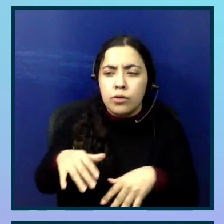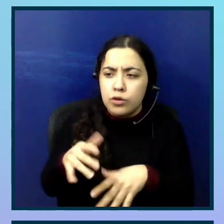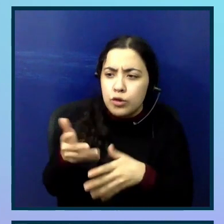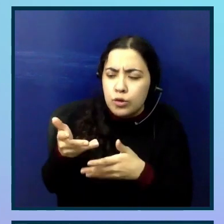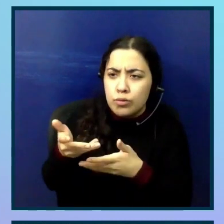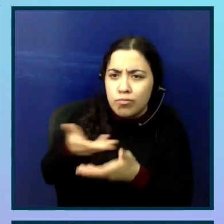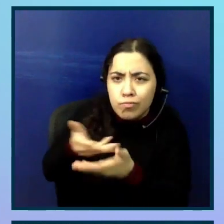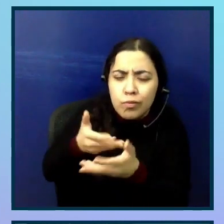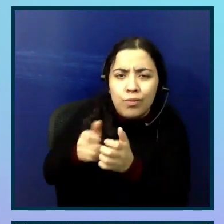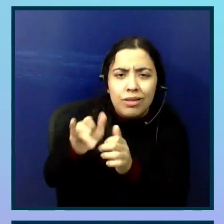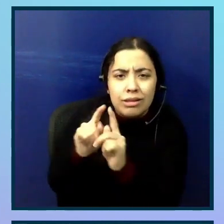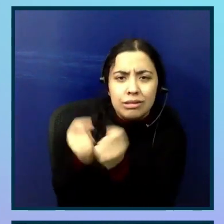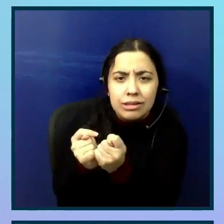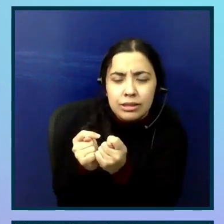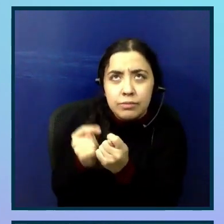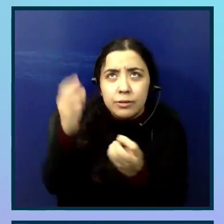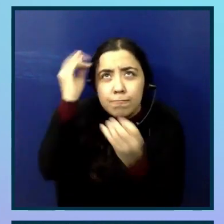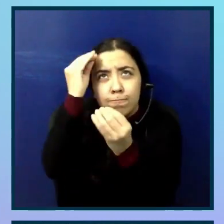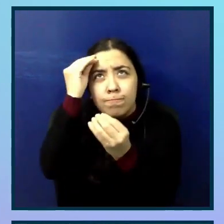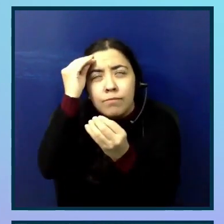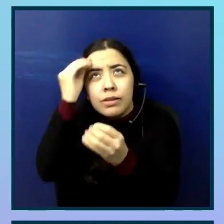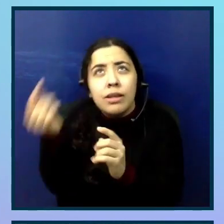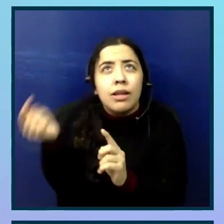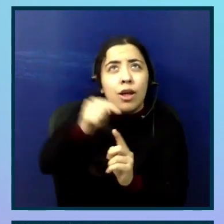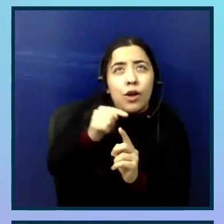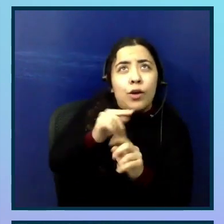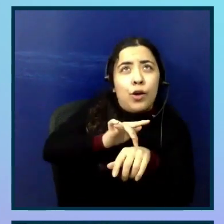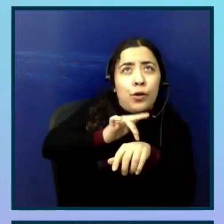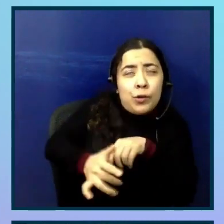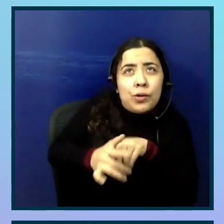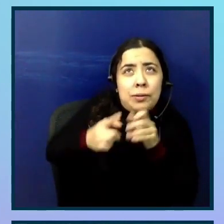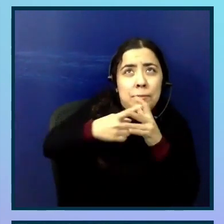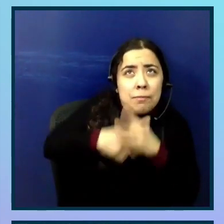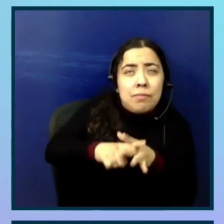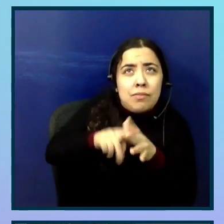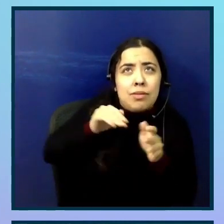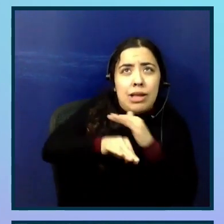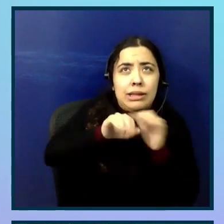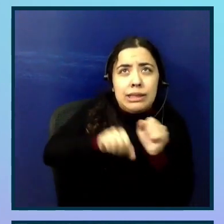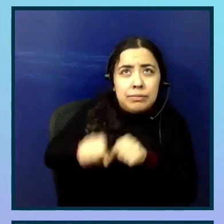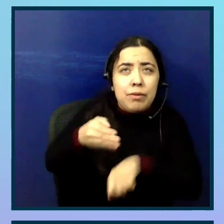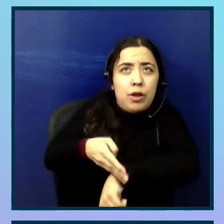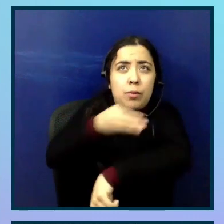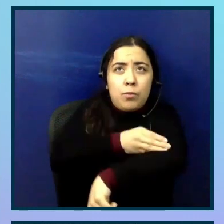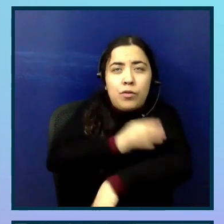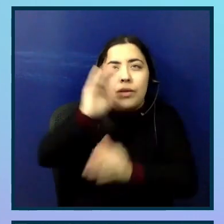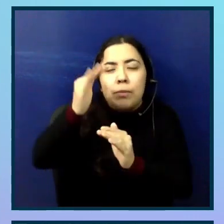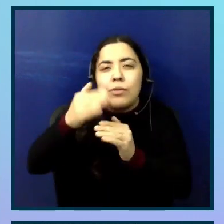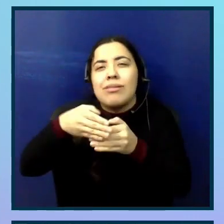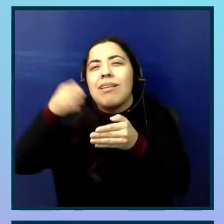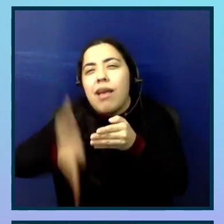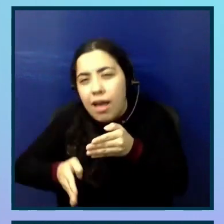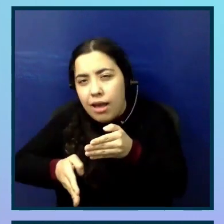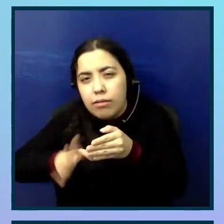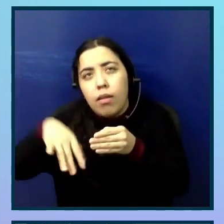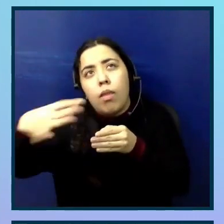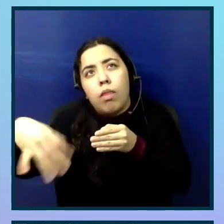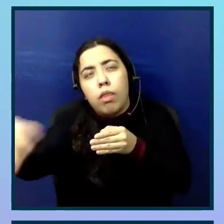how to think about accessibility from the beginning, instead of trying to shoe it at the end, which often happens with feature development.